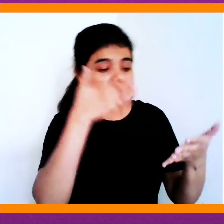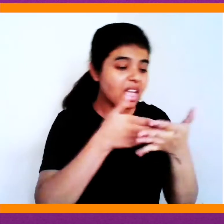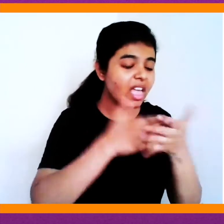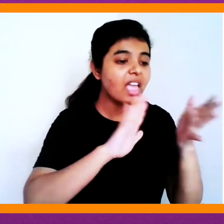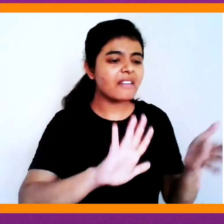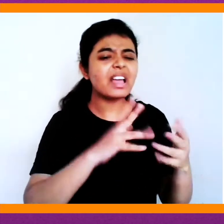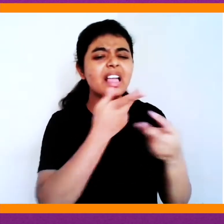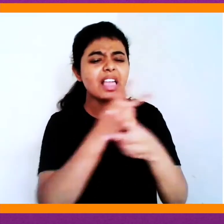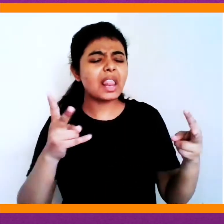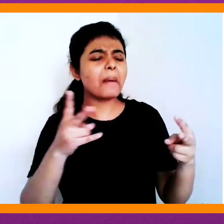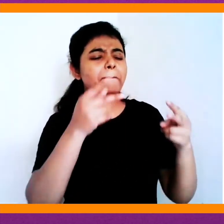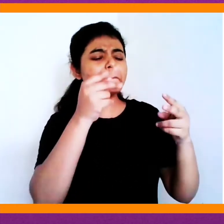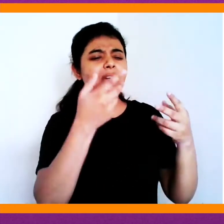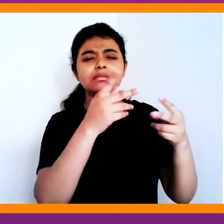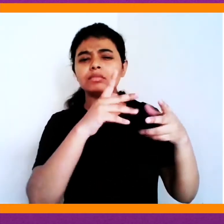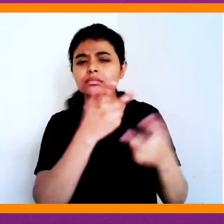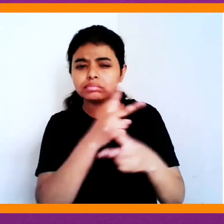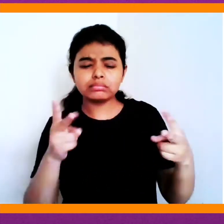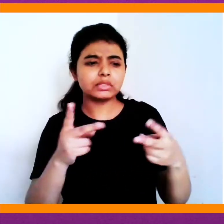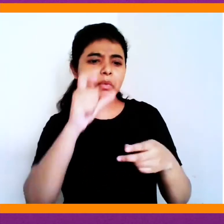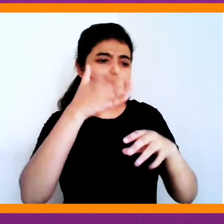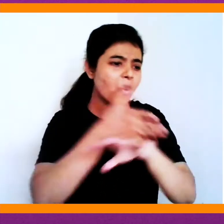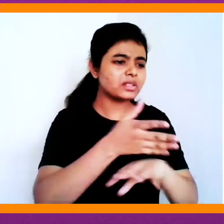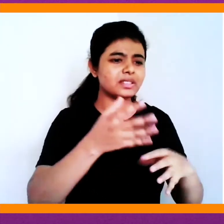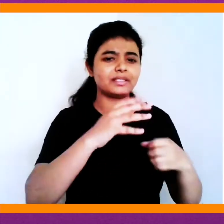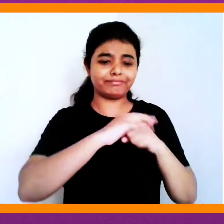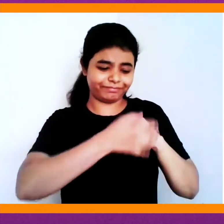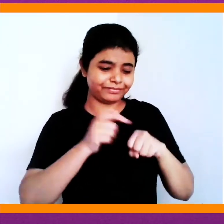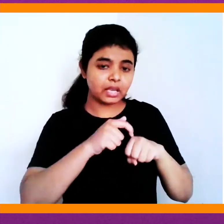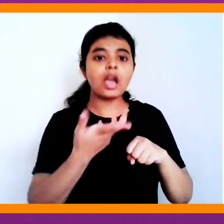pco is also associated with the metabolic syndrome and the issues of breast cancer and